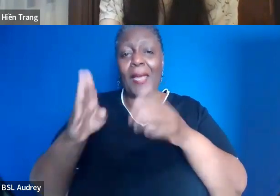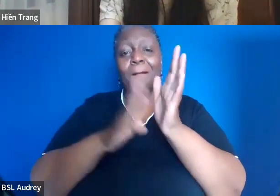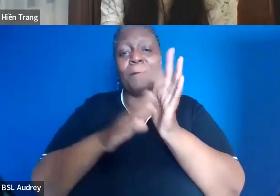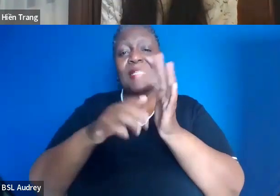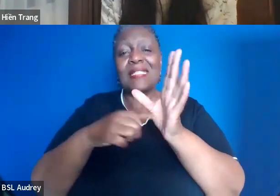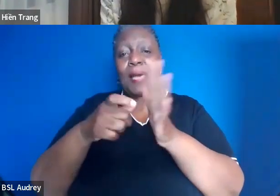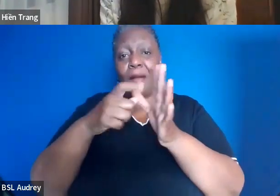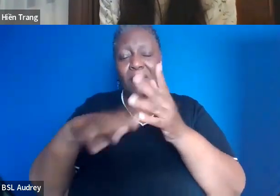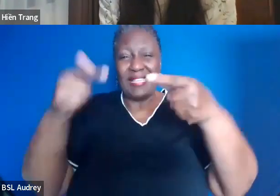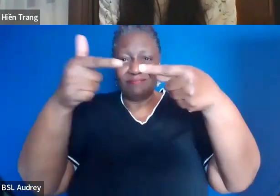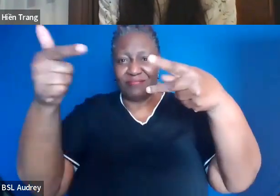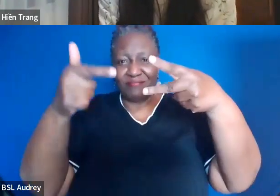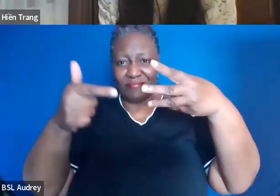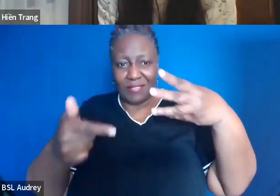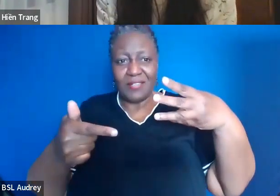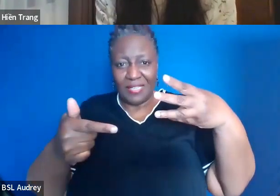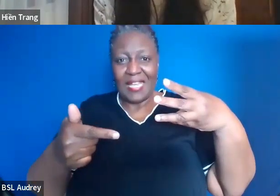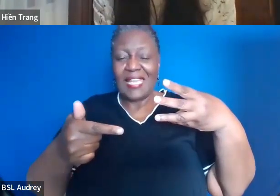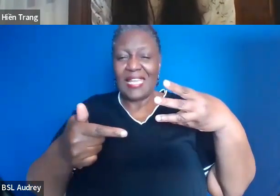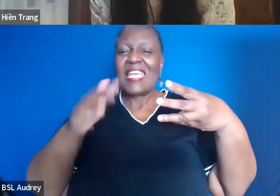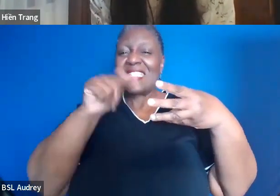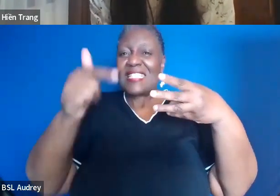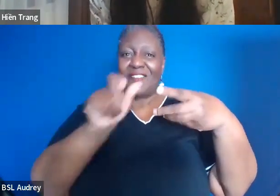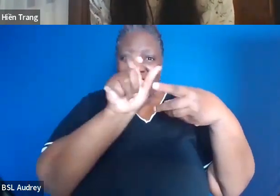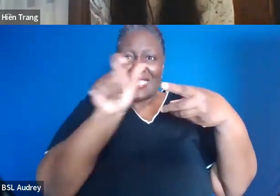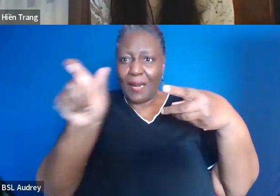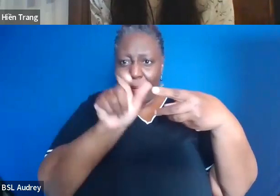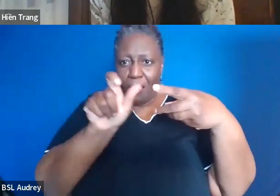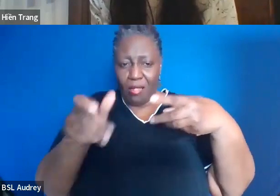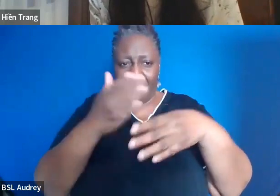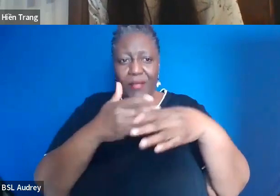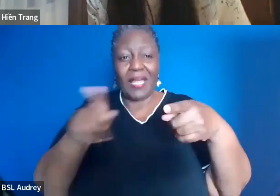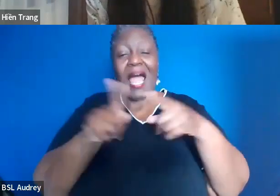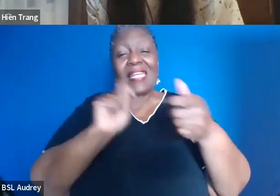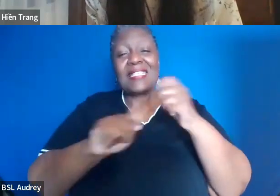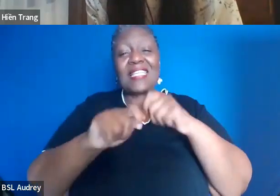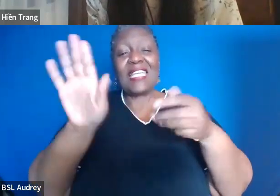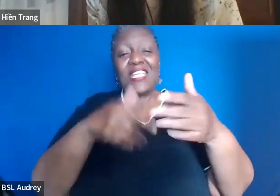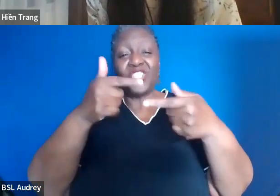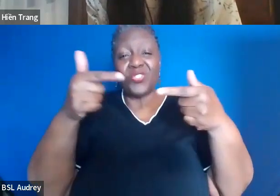translate lines into seven syllables in English I instead translated each line into seven words